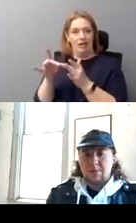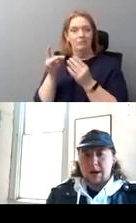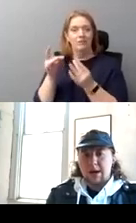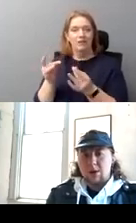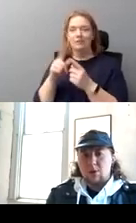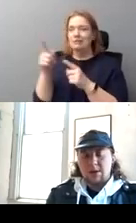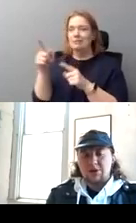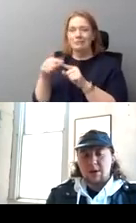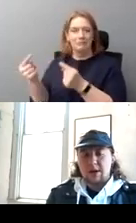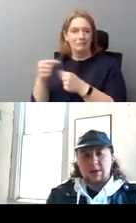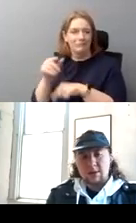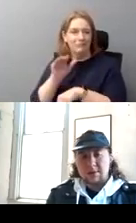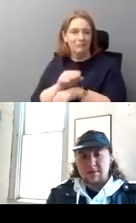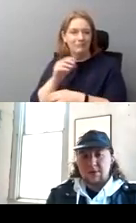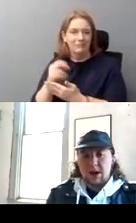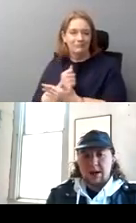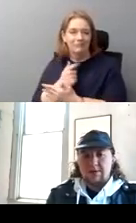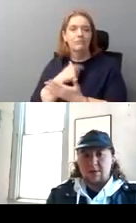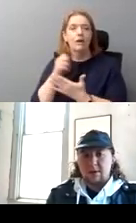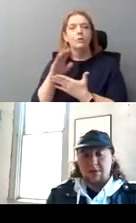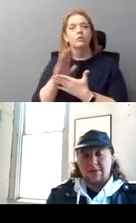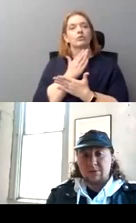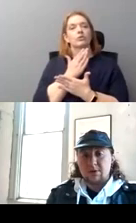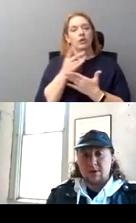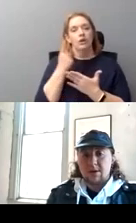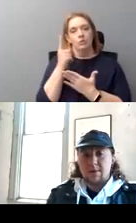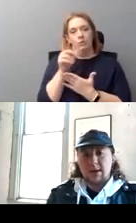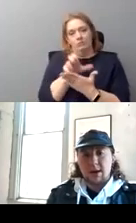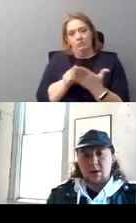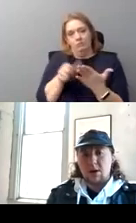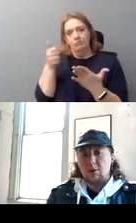but I wanted to share an excerpt of his writing from a previous program, Care, Color,